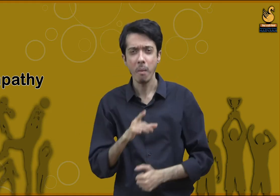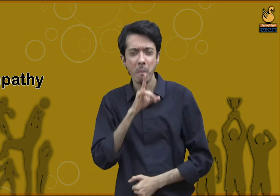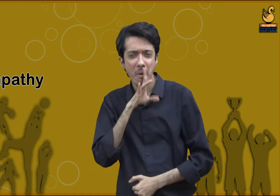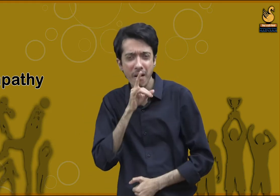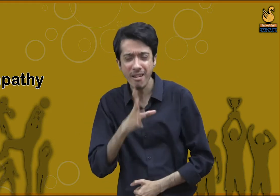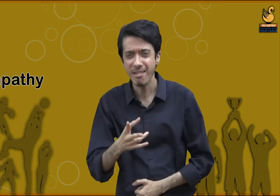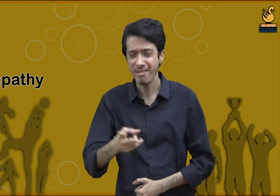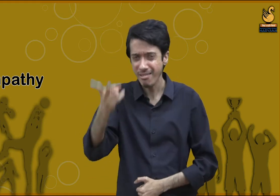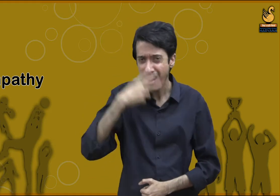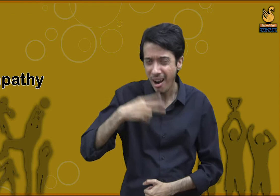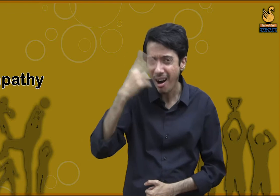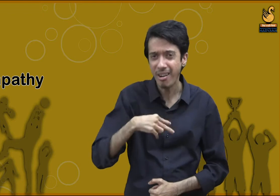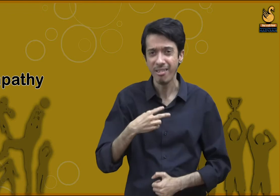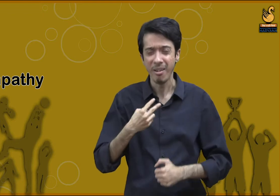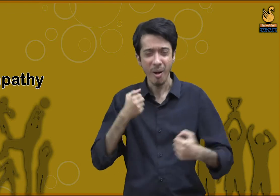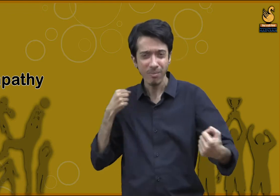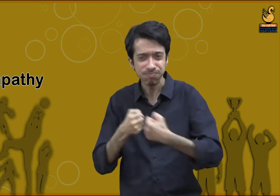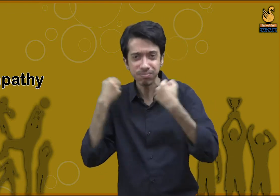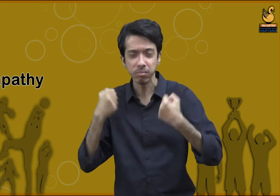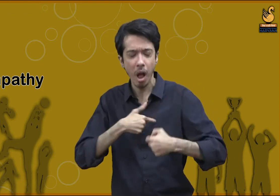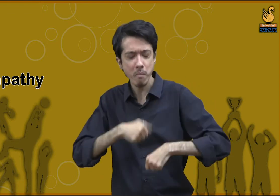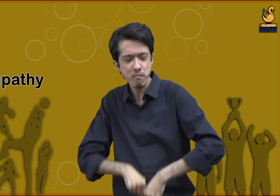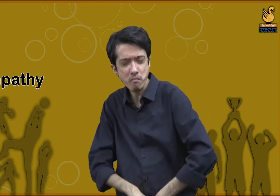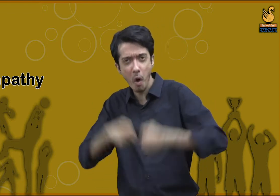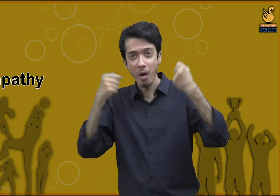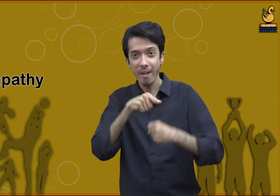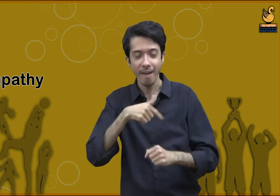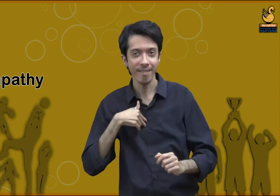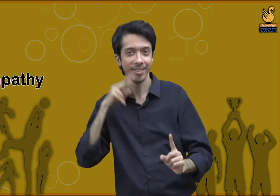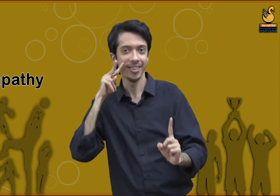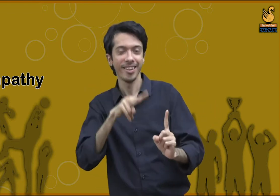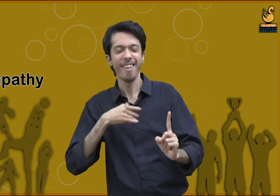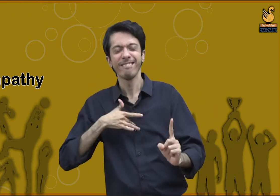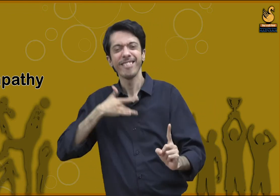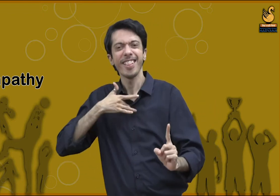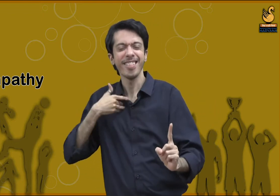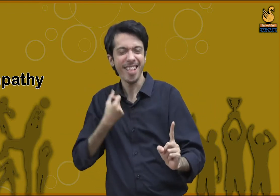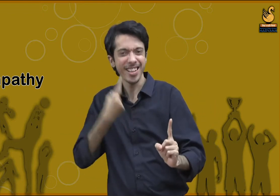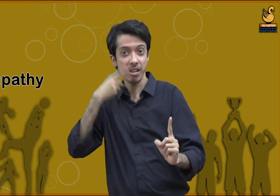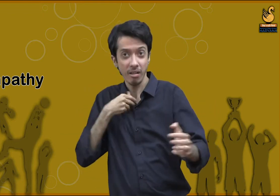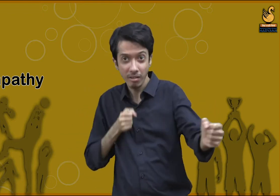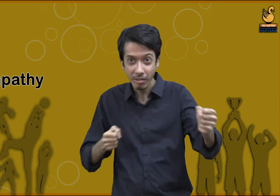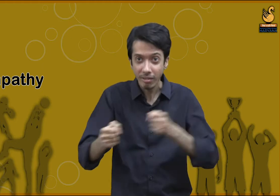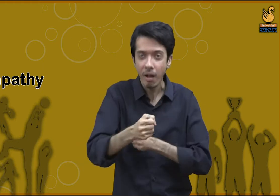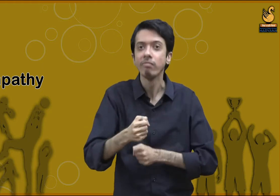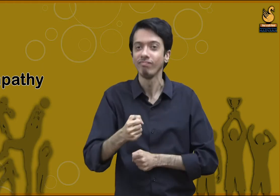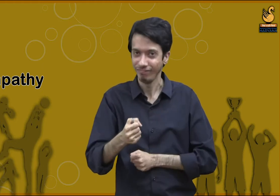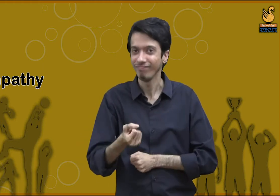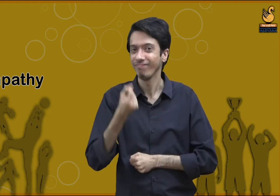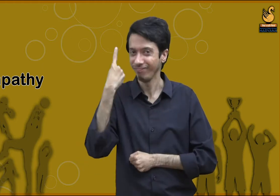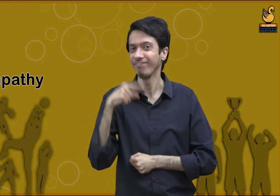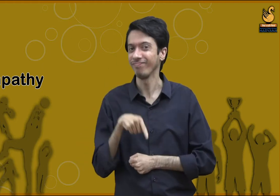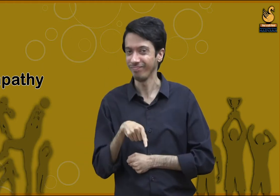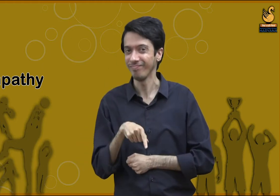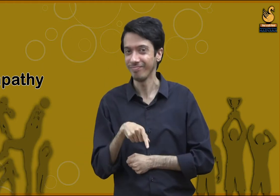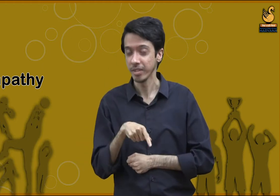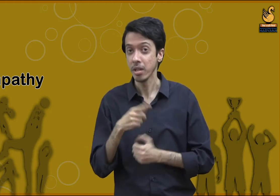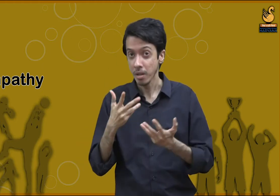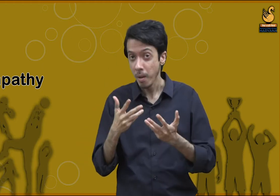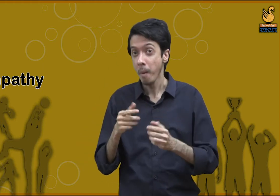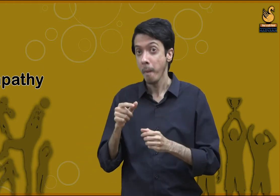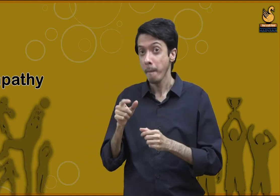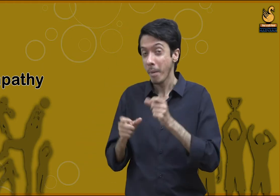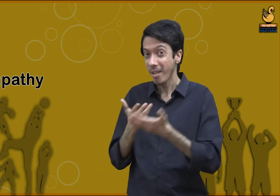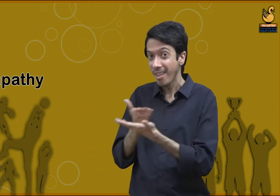When a person is in pain, disappointed or sad we must understand his feelings or emotions. This is called empathy.